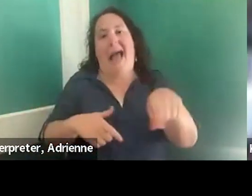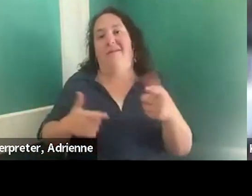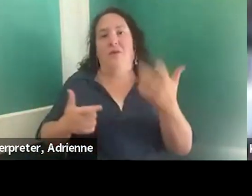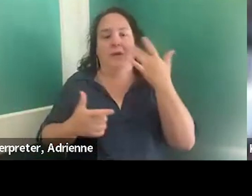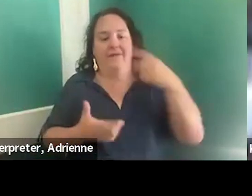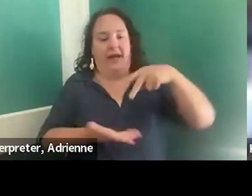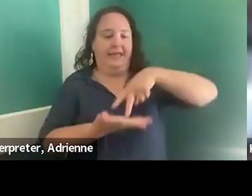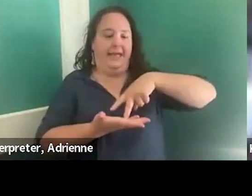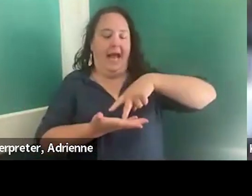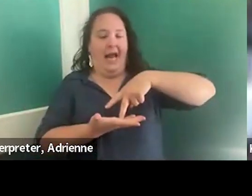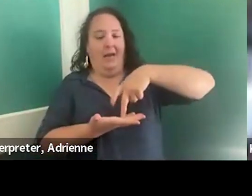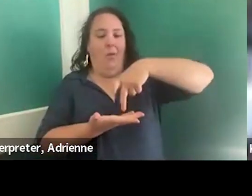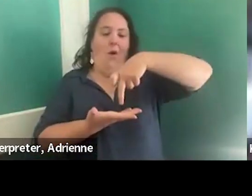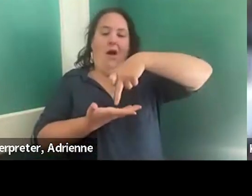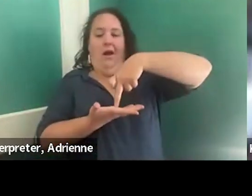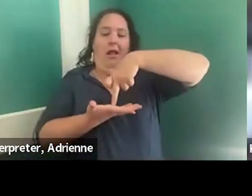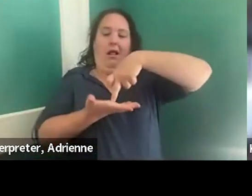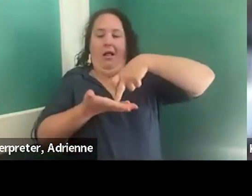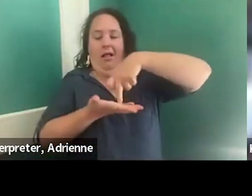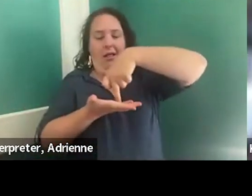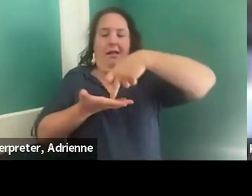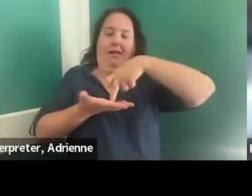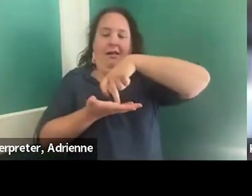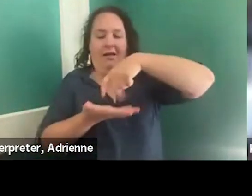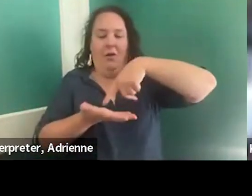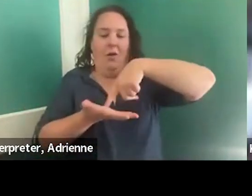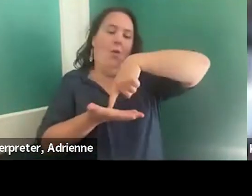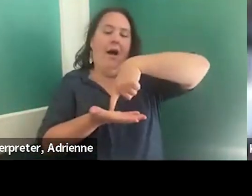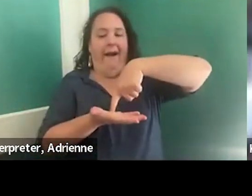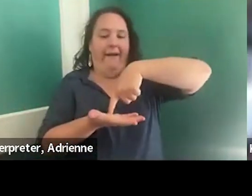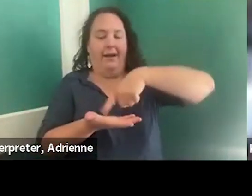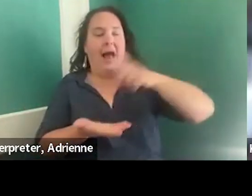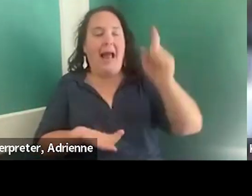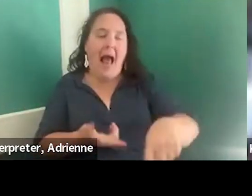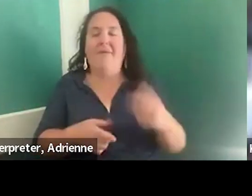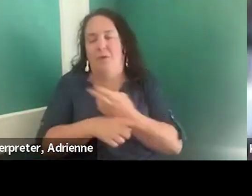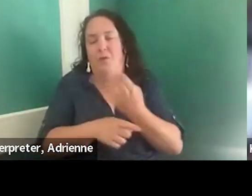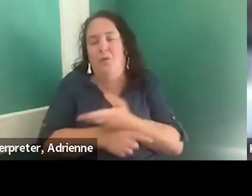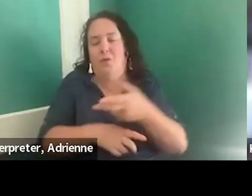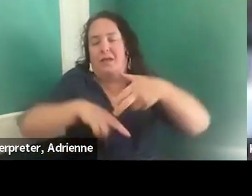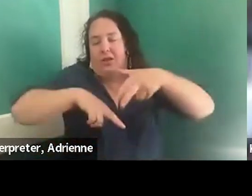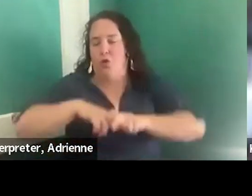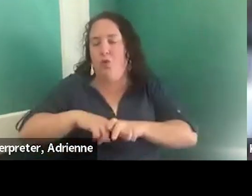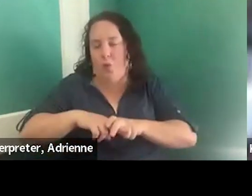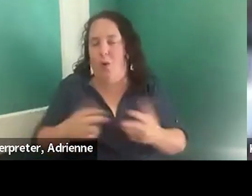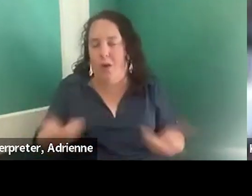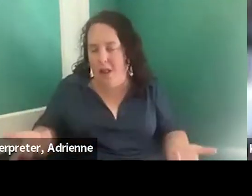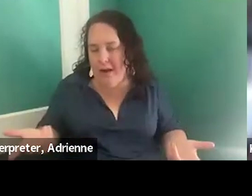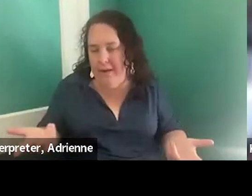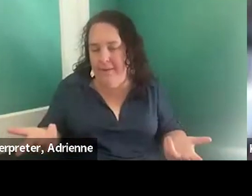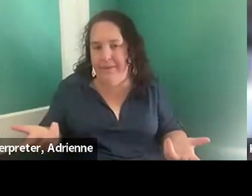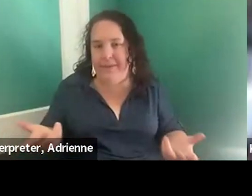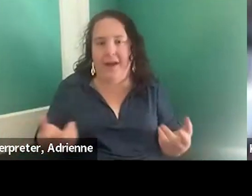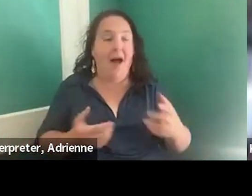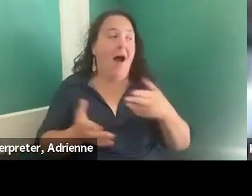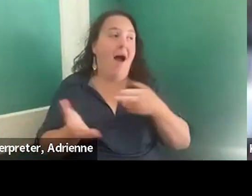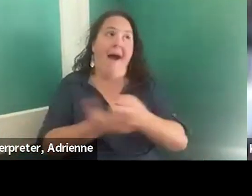and acquiring more disabilities. I'm using a shower stool. And I think it's one of the best technologies for disability